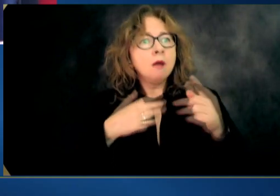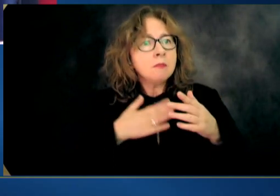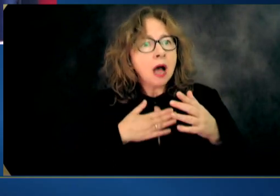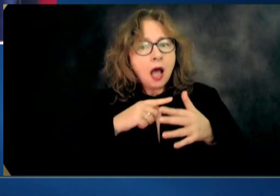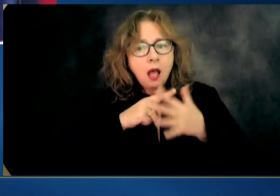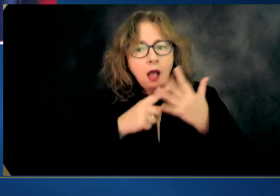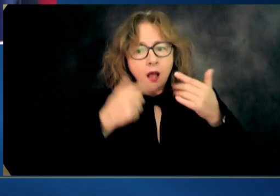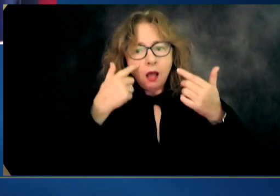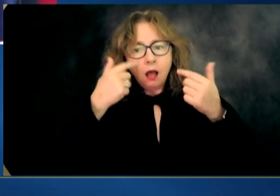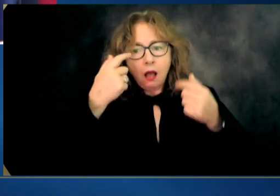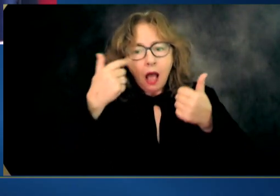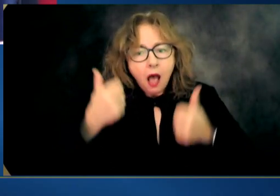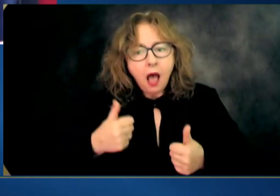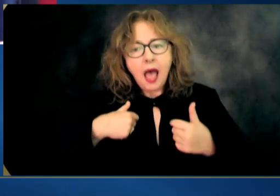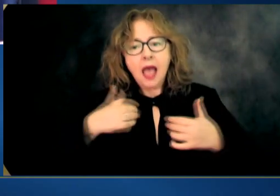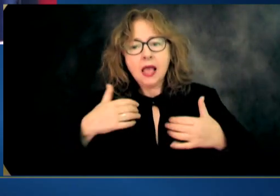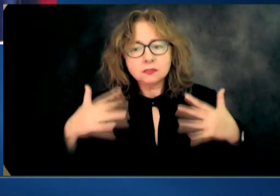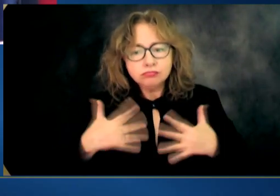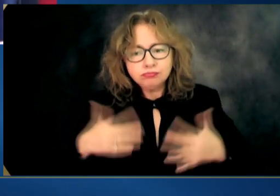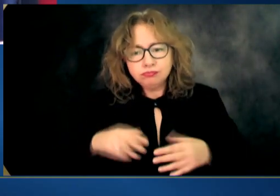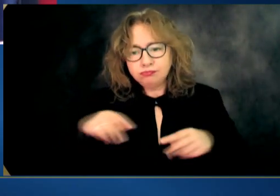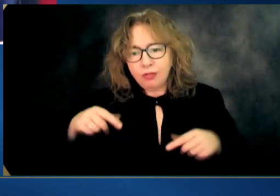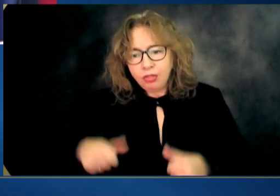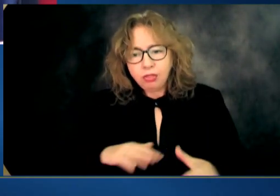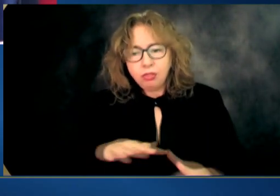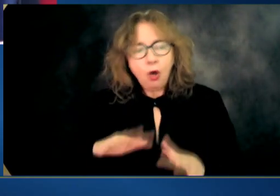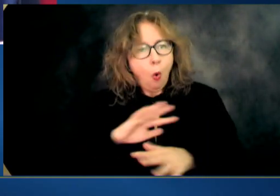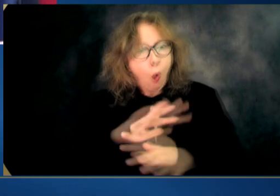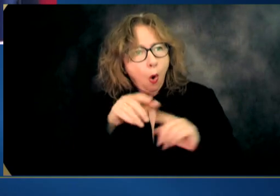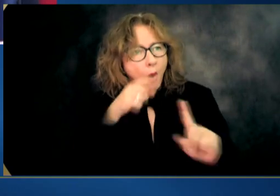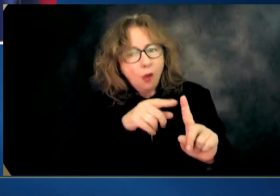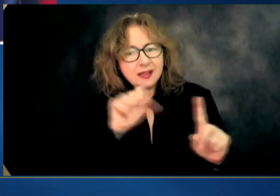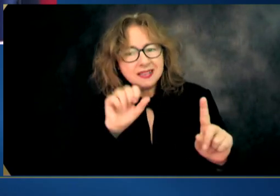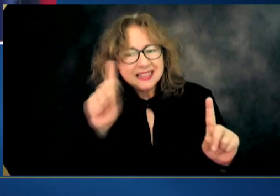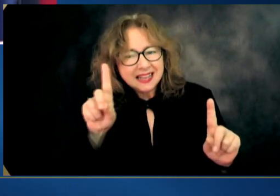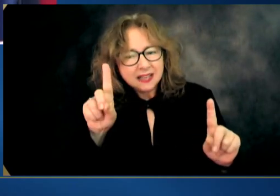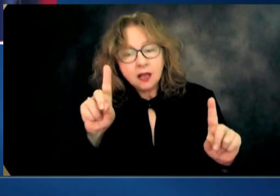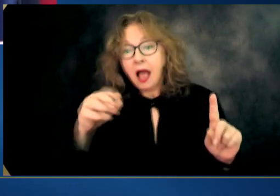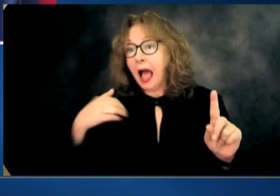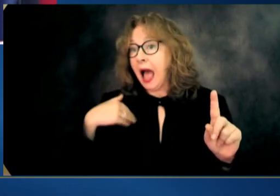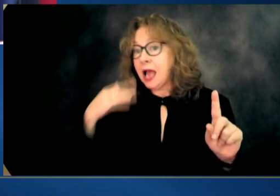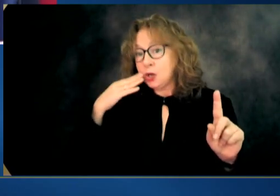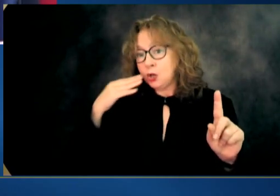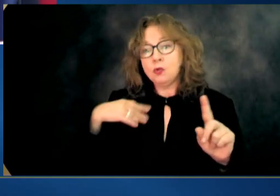all of these organ damages. I knew about the crisis. So shortly after finding them,